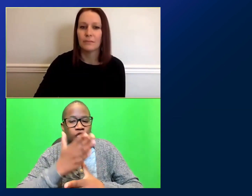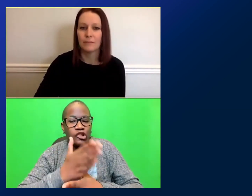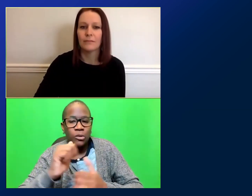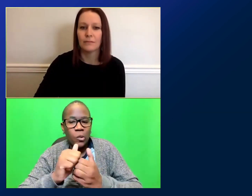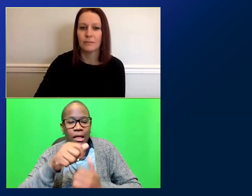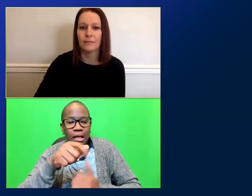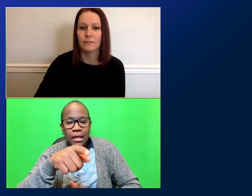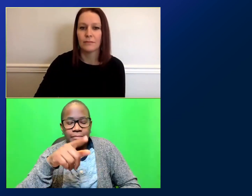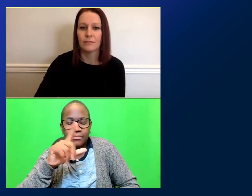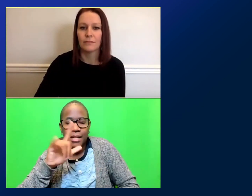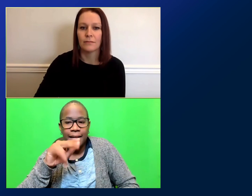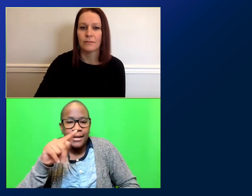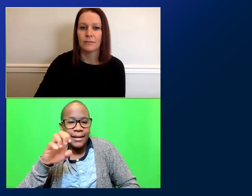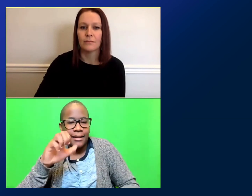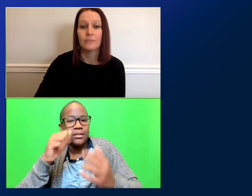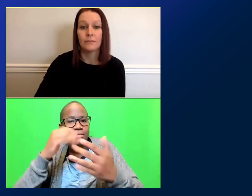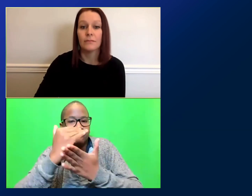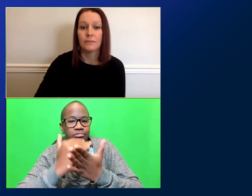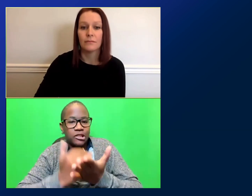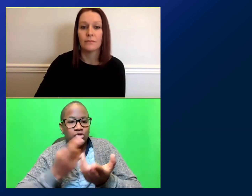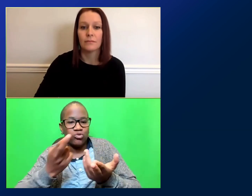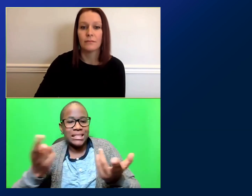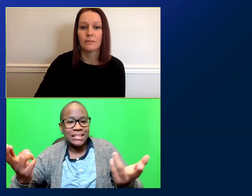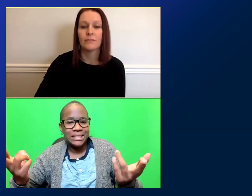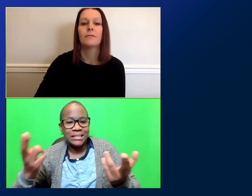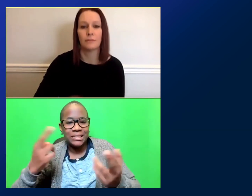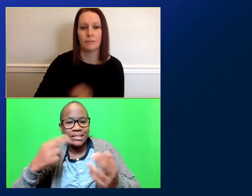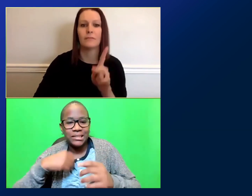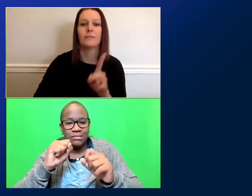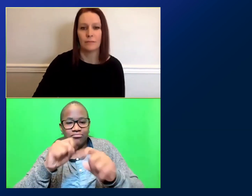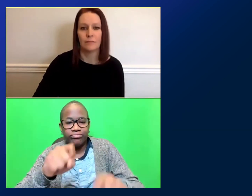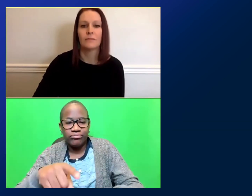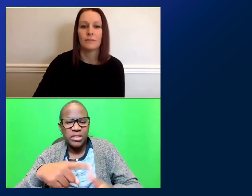this is victor rica yes i'm going to share a resource list with you lynette that you can share to the attendees